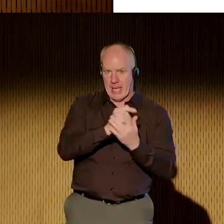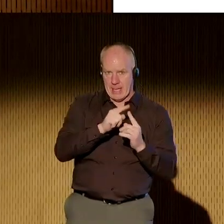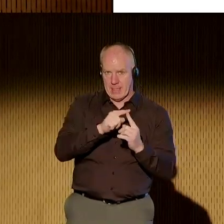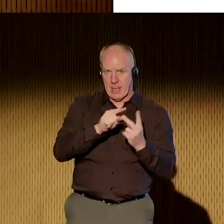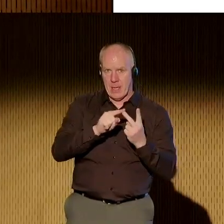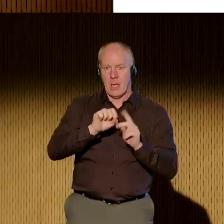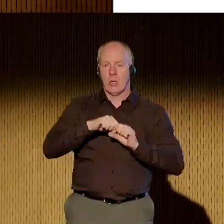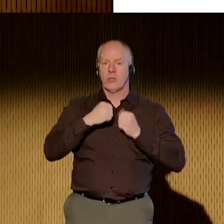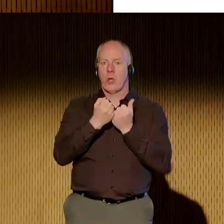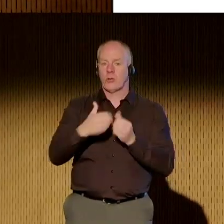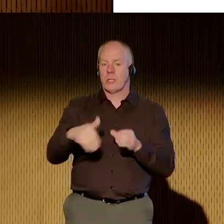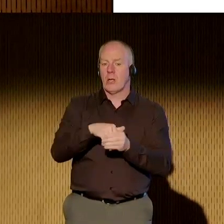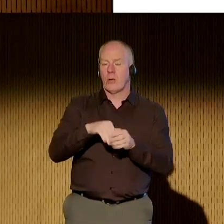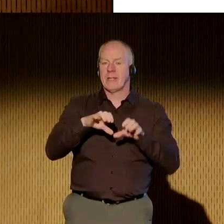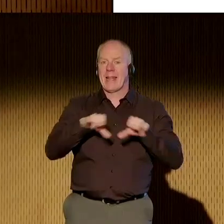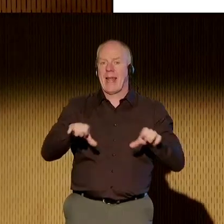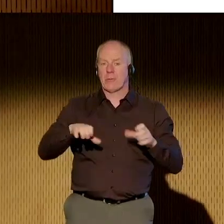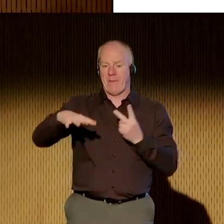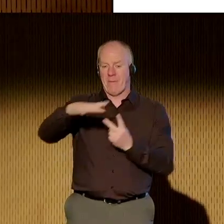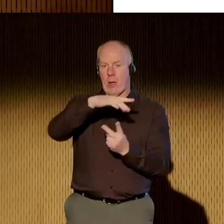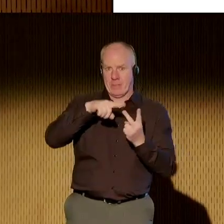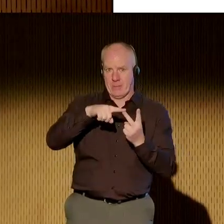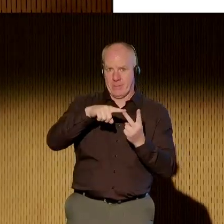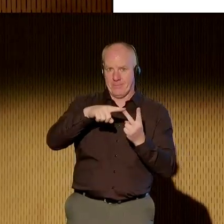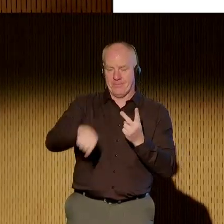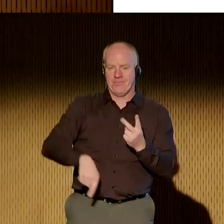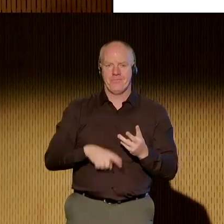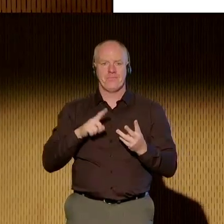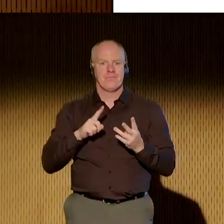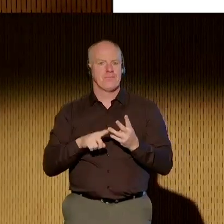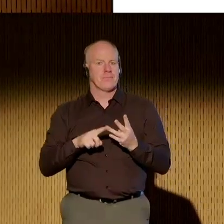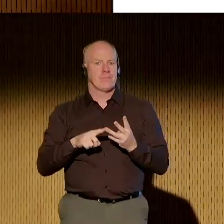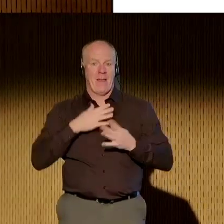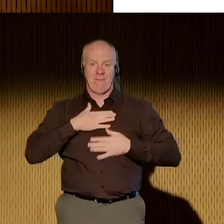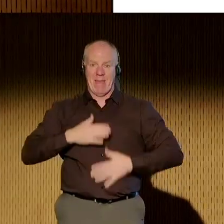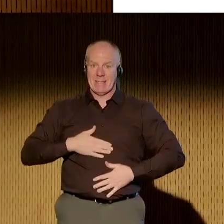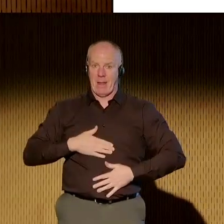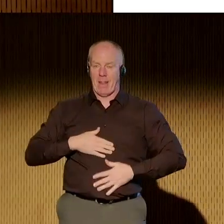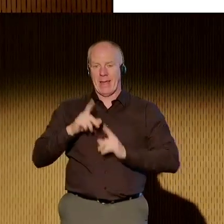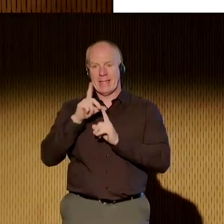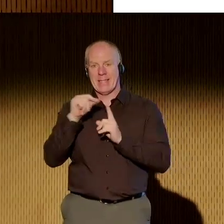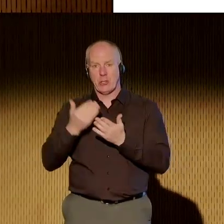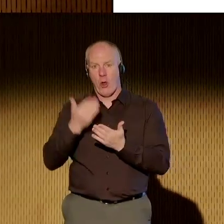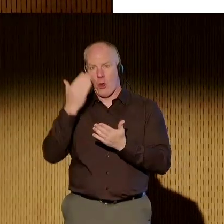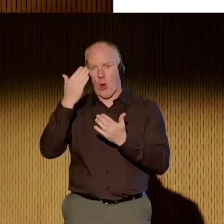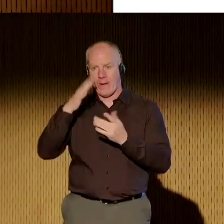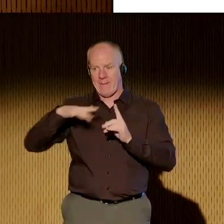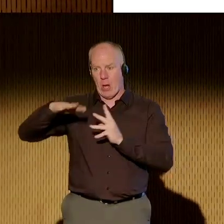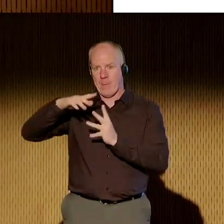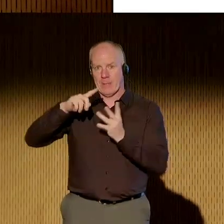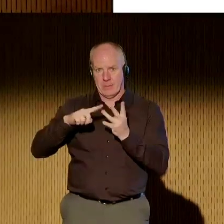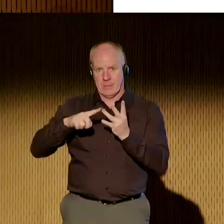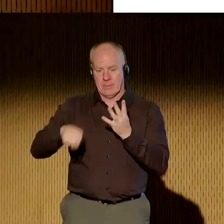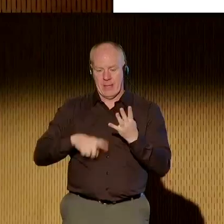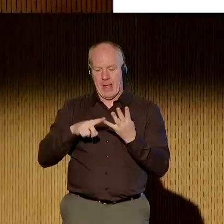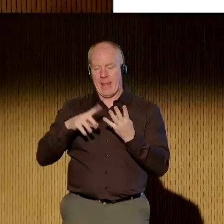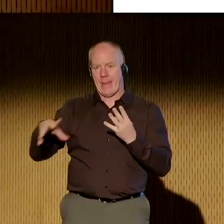inclusion and classroom climate, physical and digital learning environment, and the inclusive